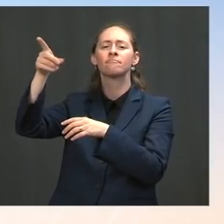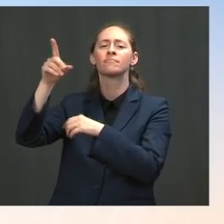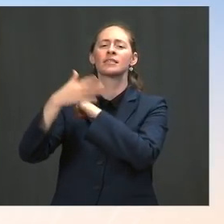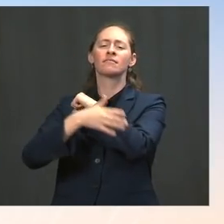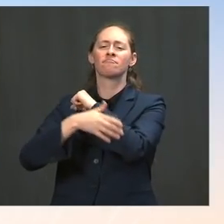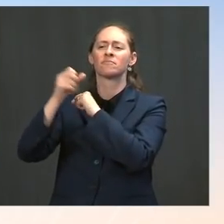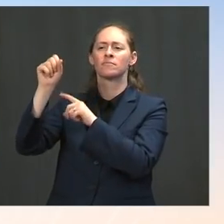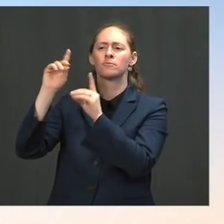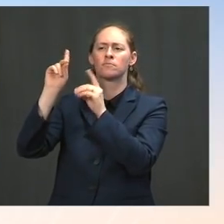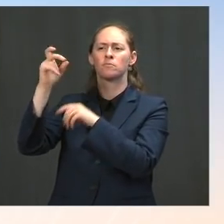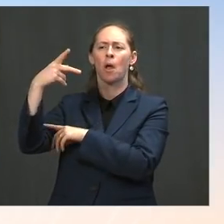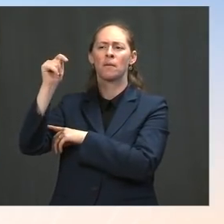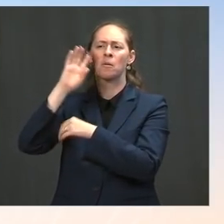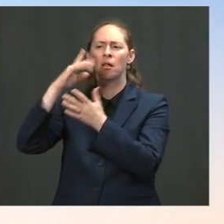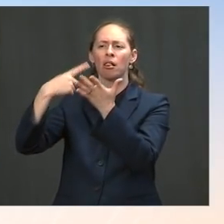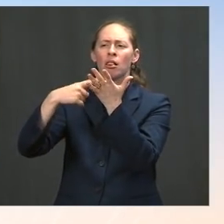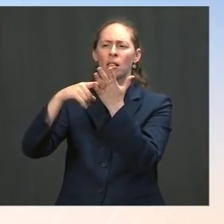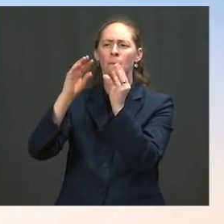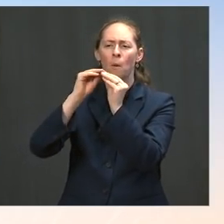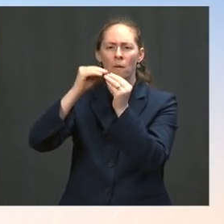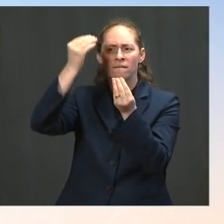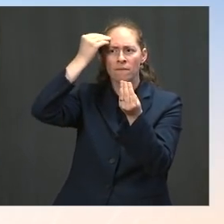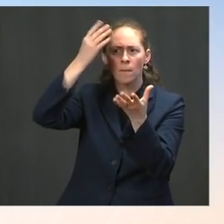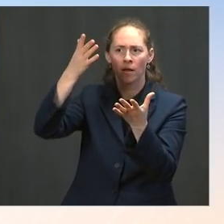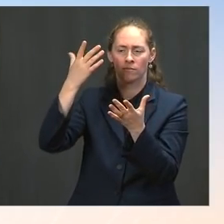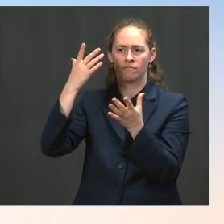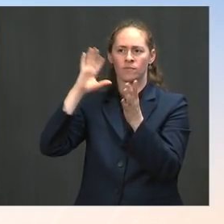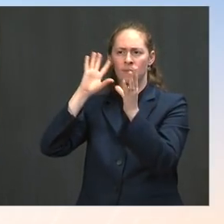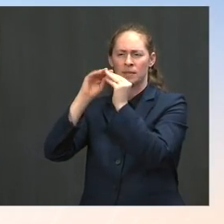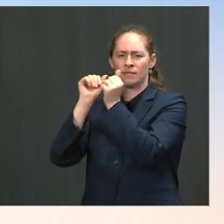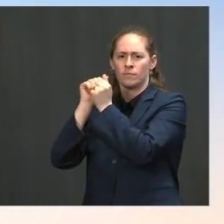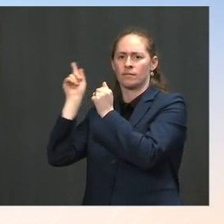with Chancellor Merkel last week, we made clear that this was a point of discussion,